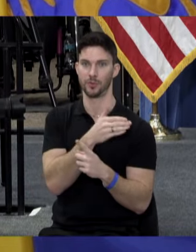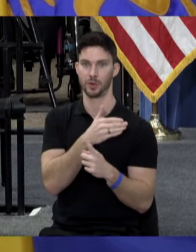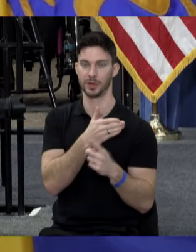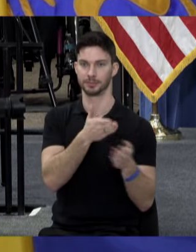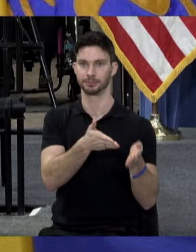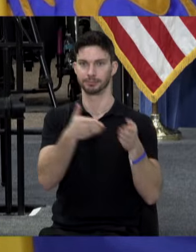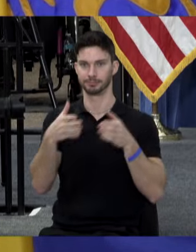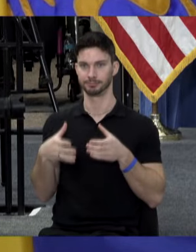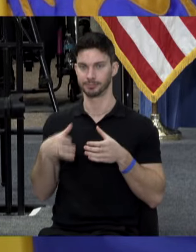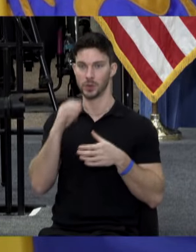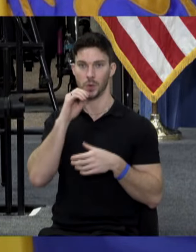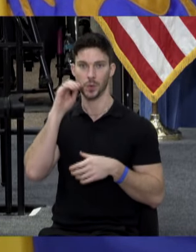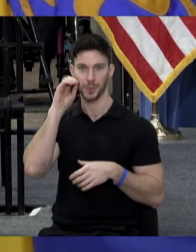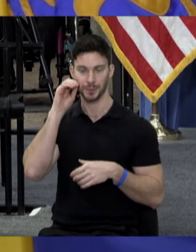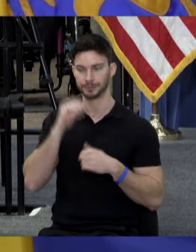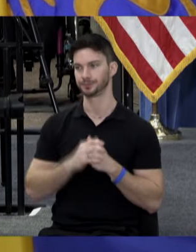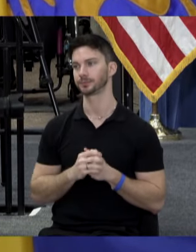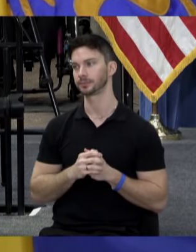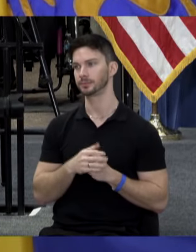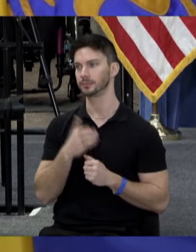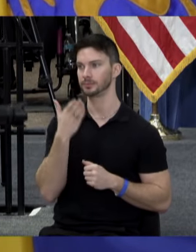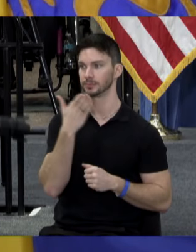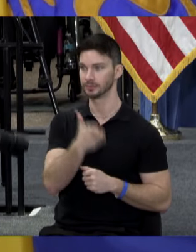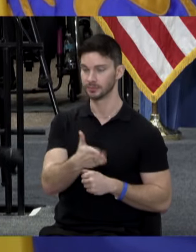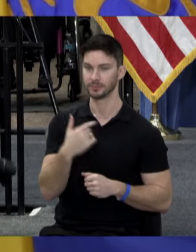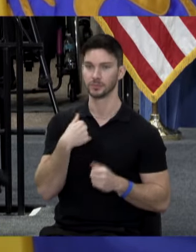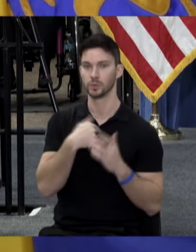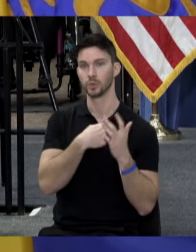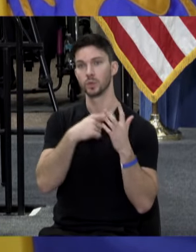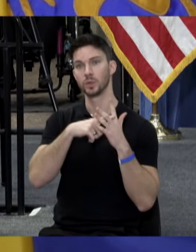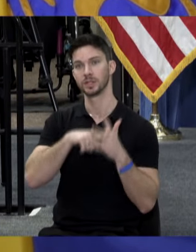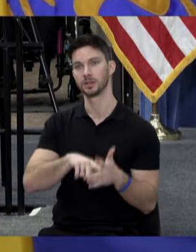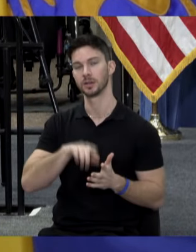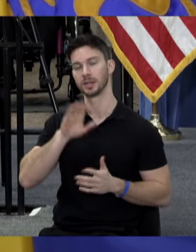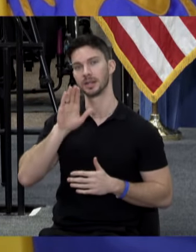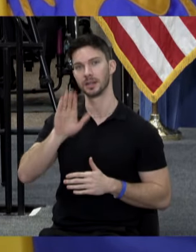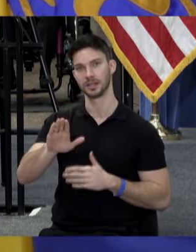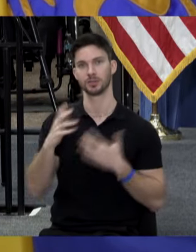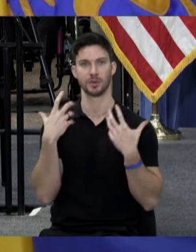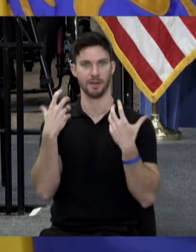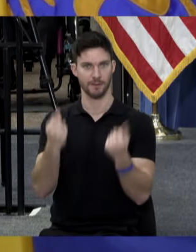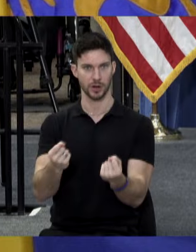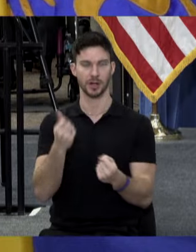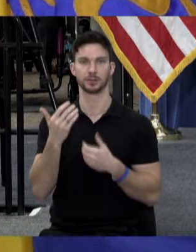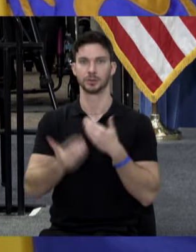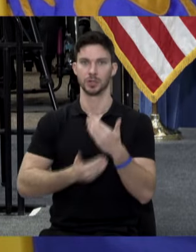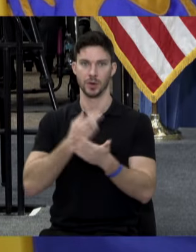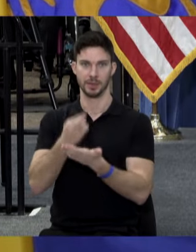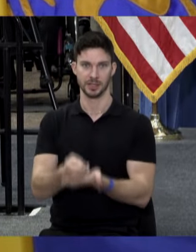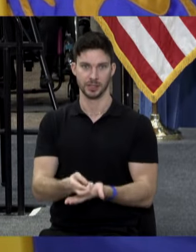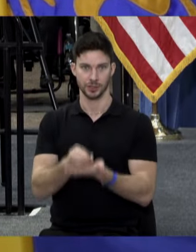And from there, we began his recovery and rehabilitation. We decided that it was best